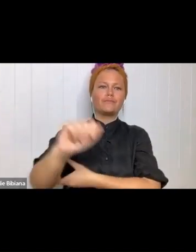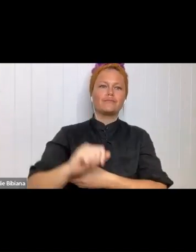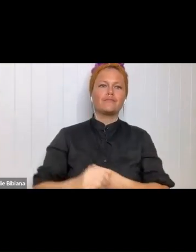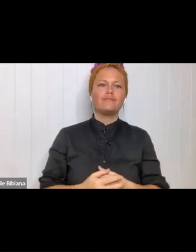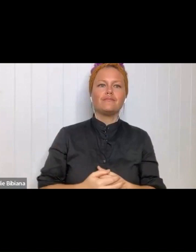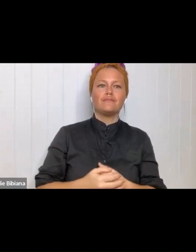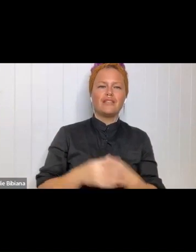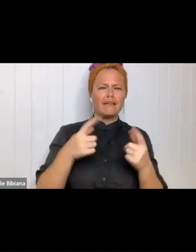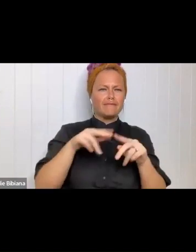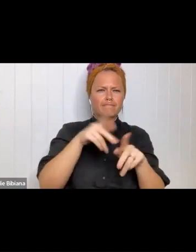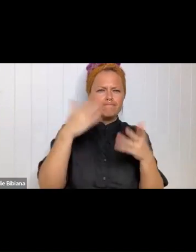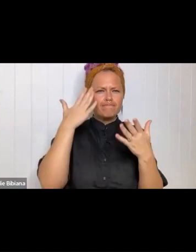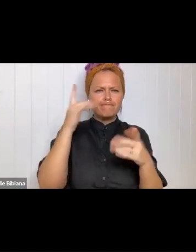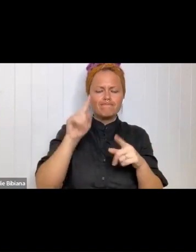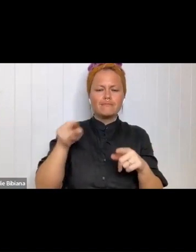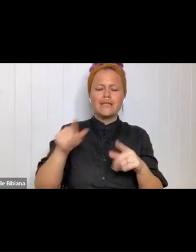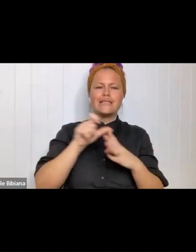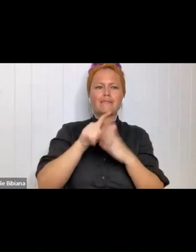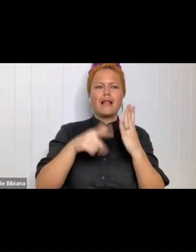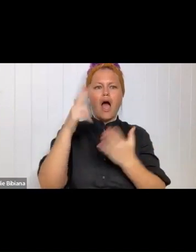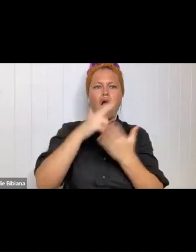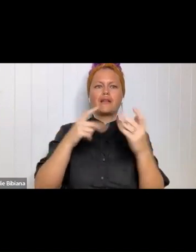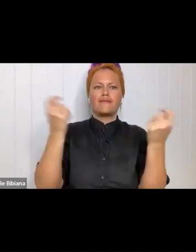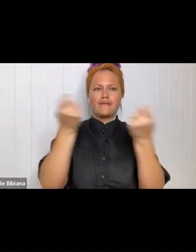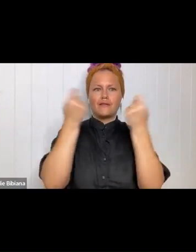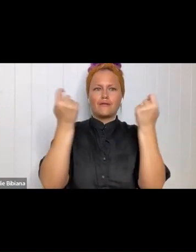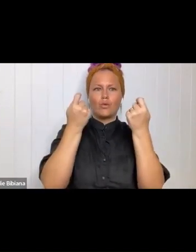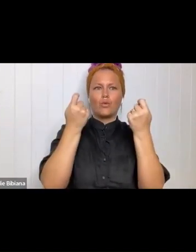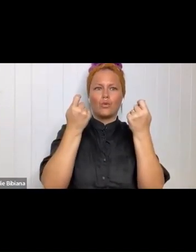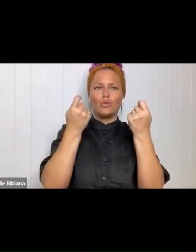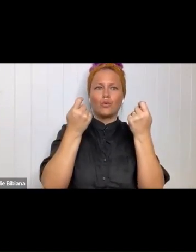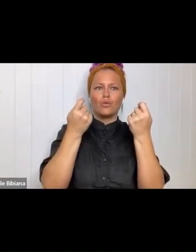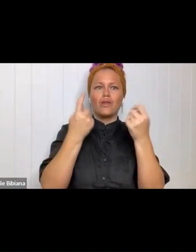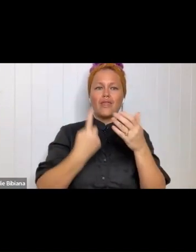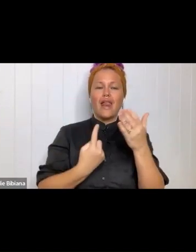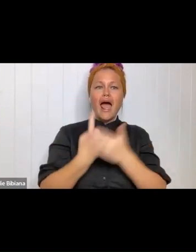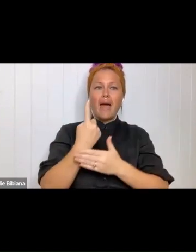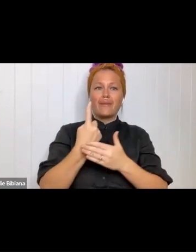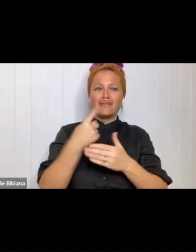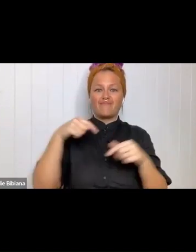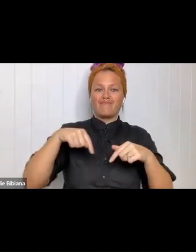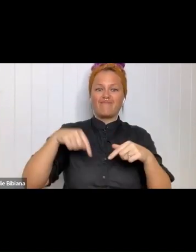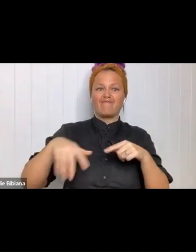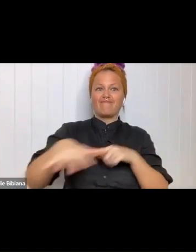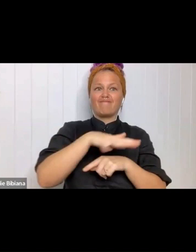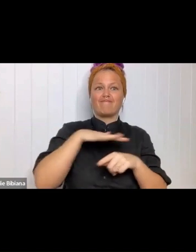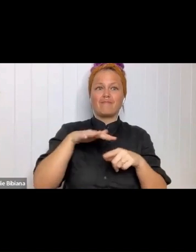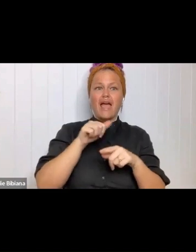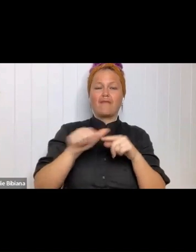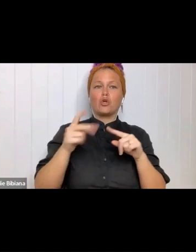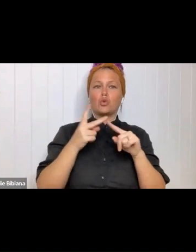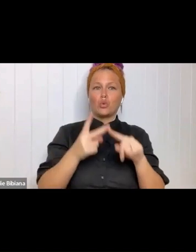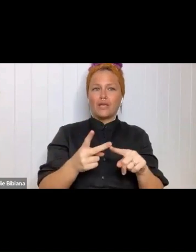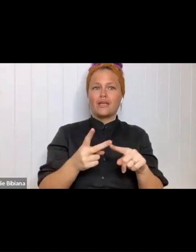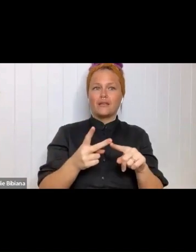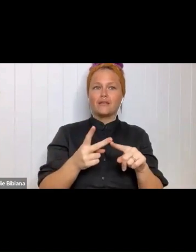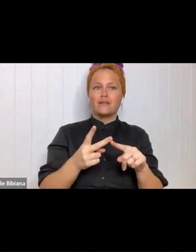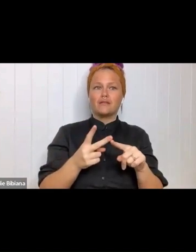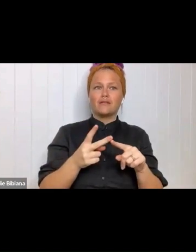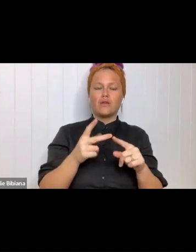of you that don't know is disability arts festival, that happens appear every two years. So it's the alternate year to